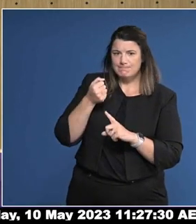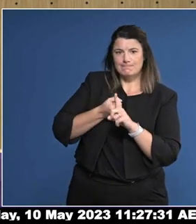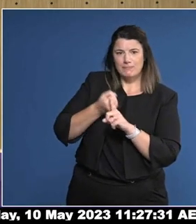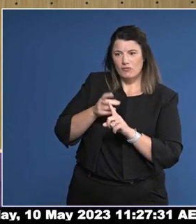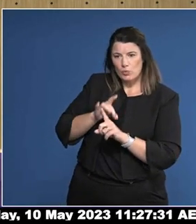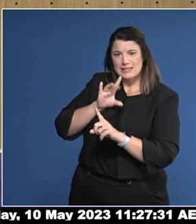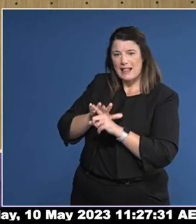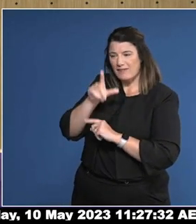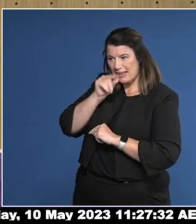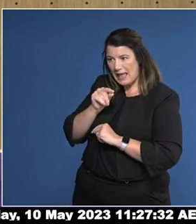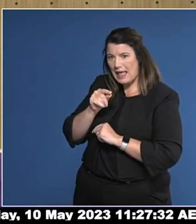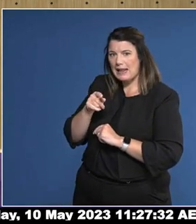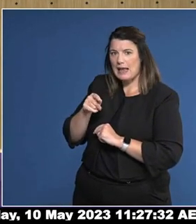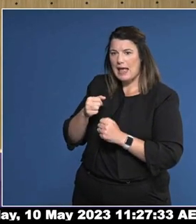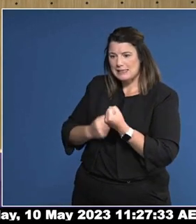So, I think that there is improvements we can make.